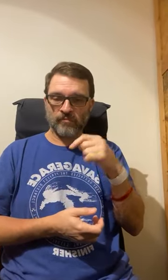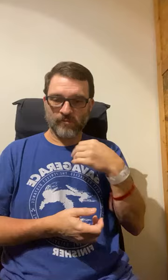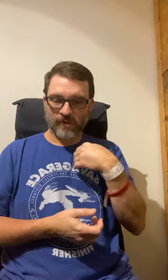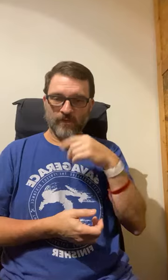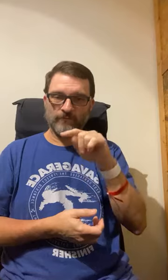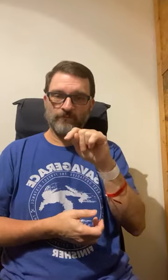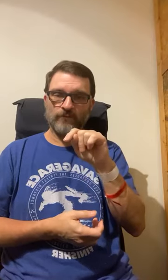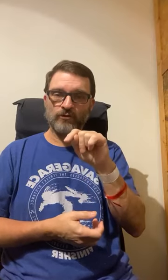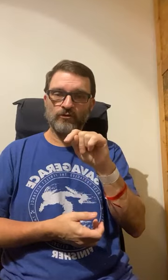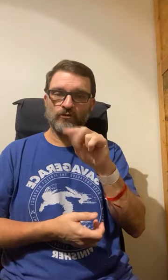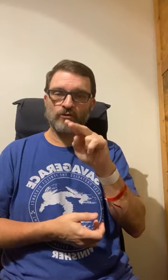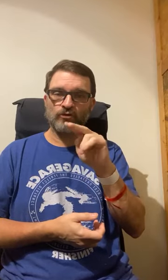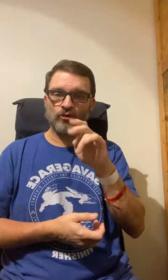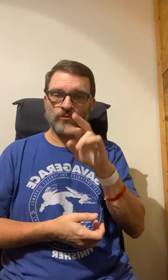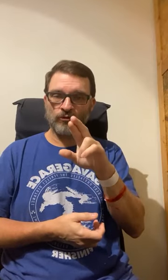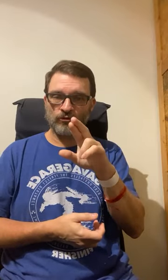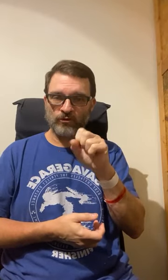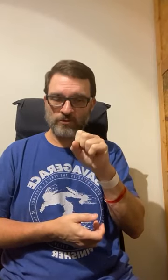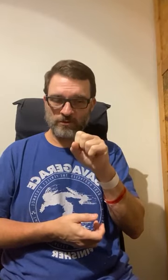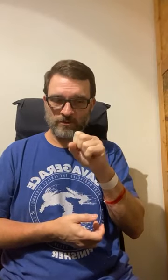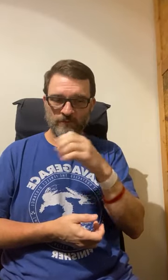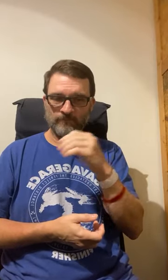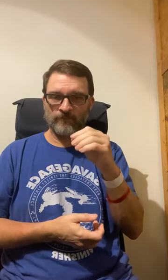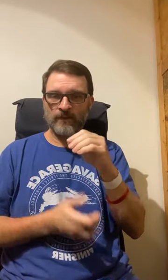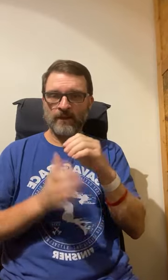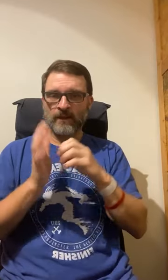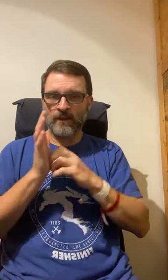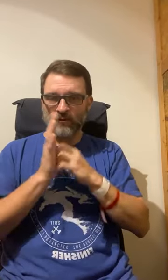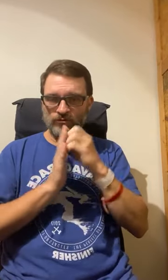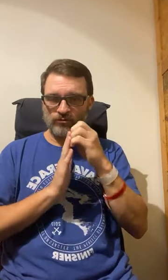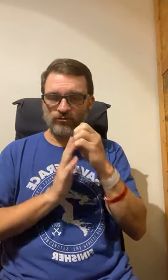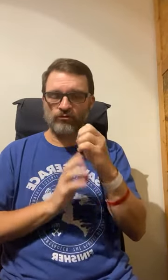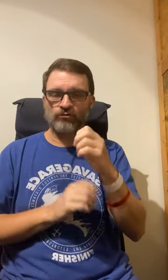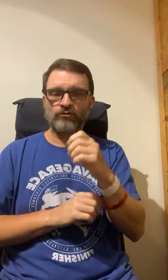that I had tumors and cancer.